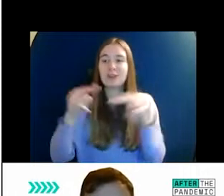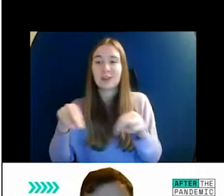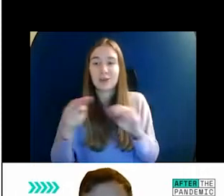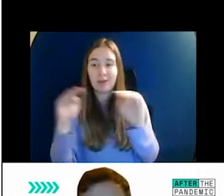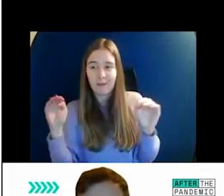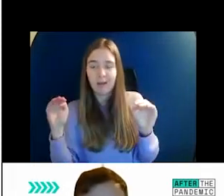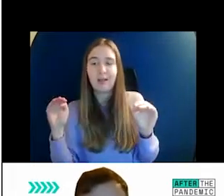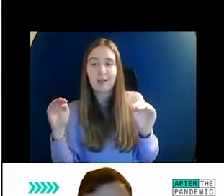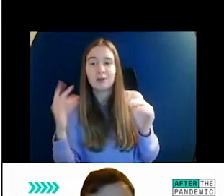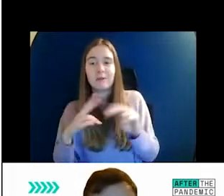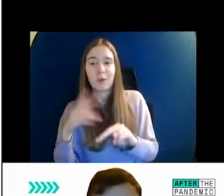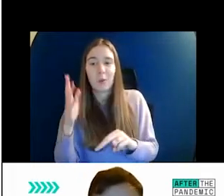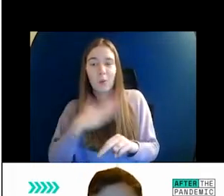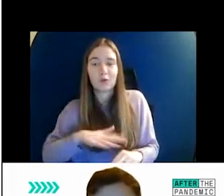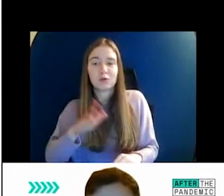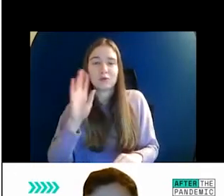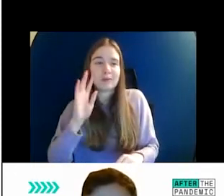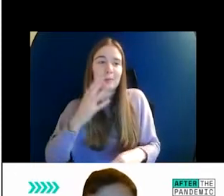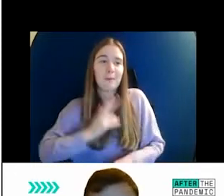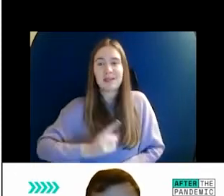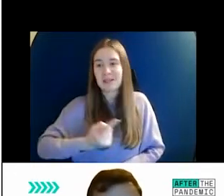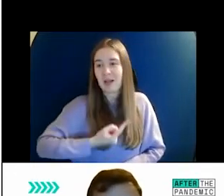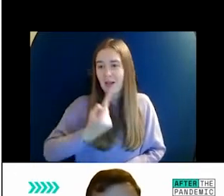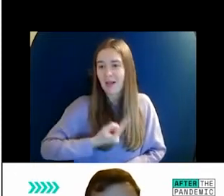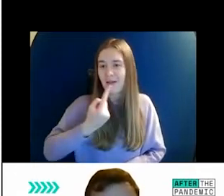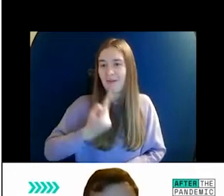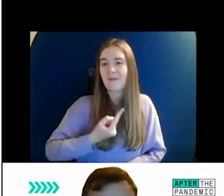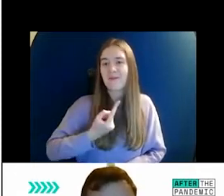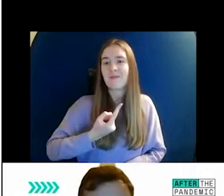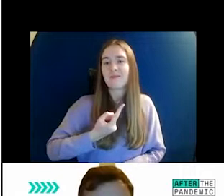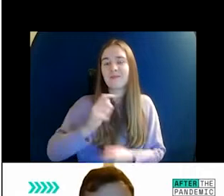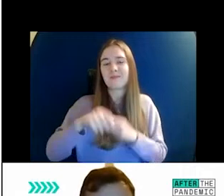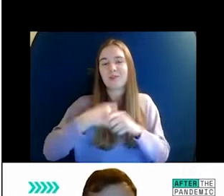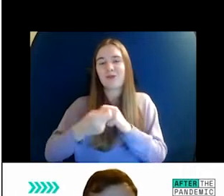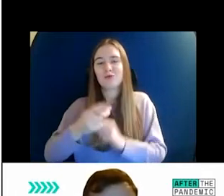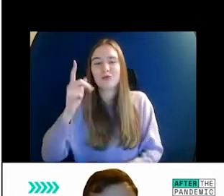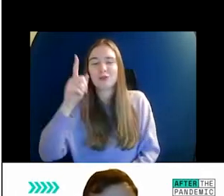So if you want to listen to myself be dubbed into German, please go and find our appearance